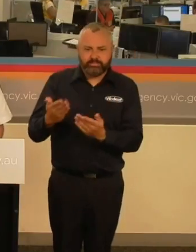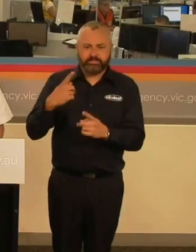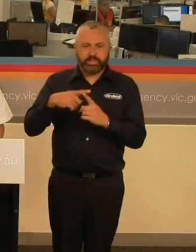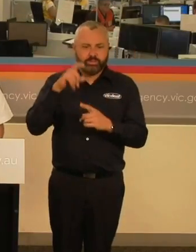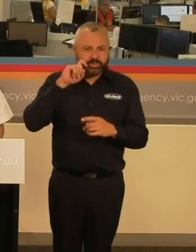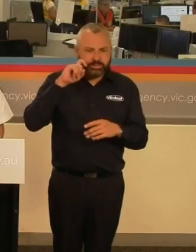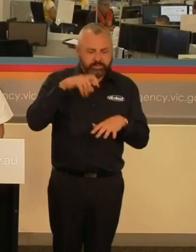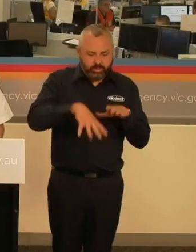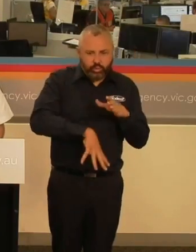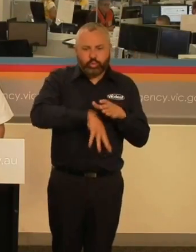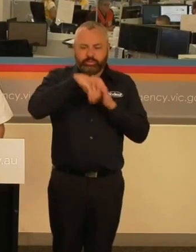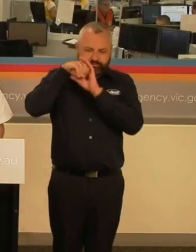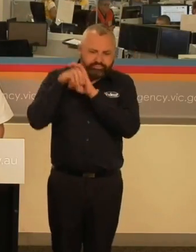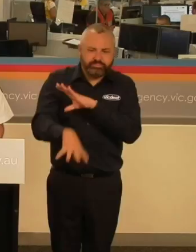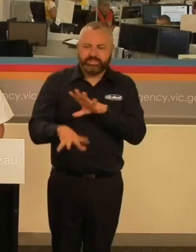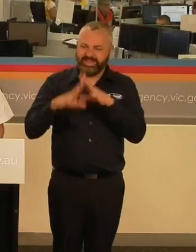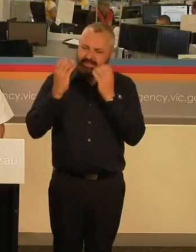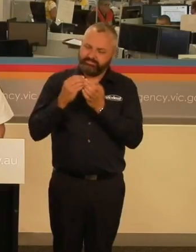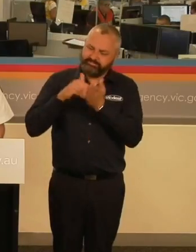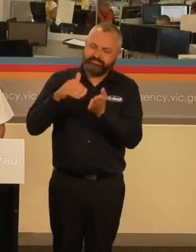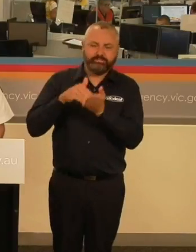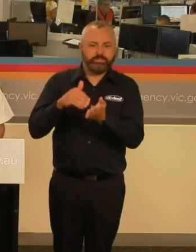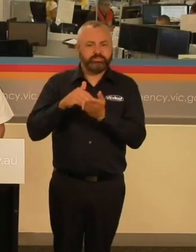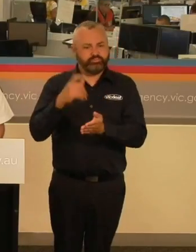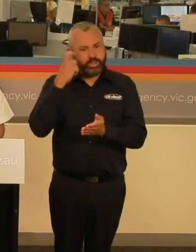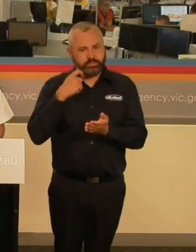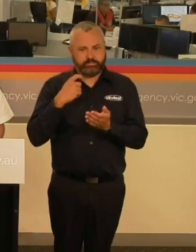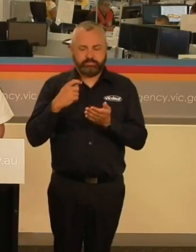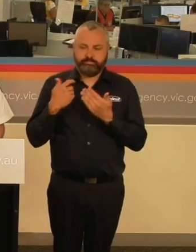aircraft responding so significant air aircraft resources have been out